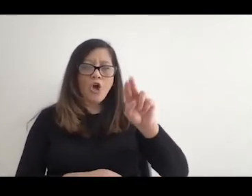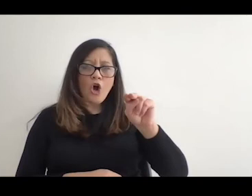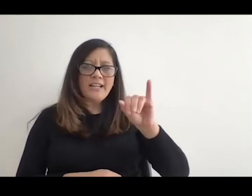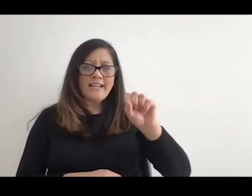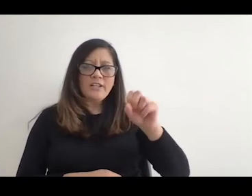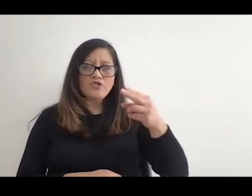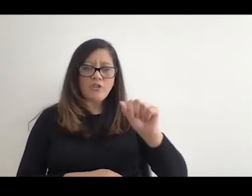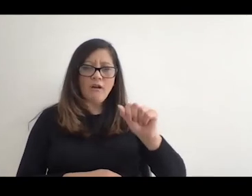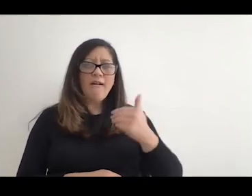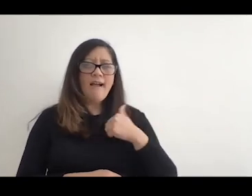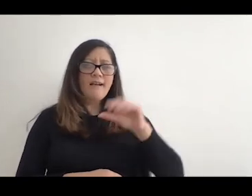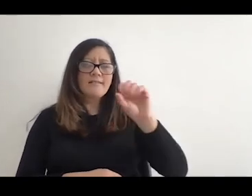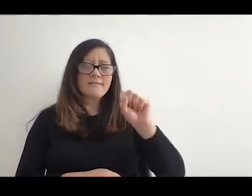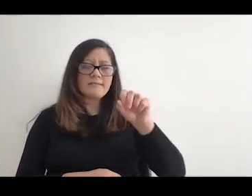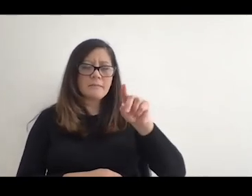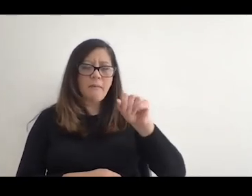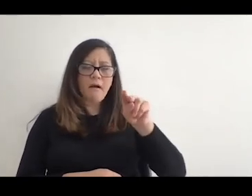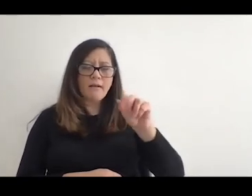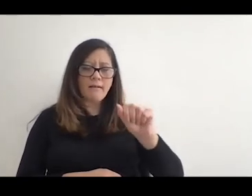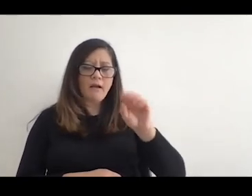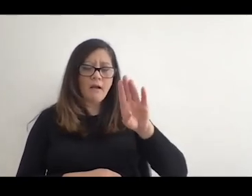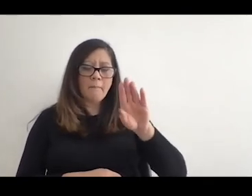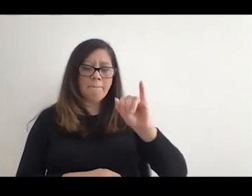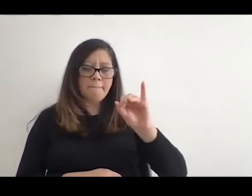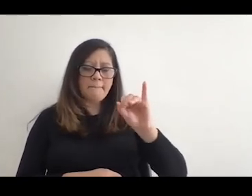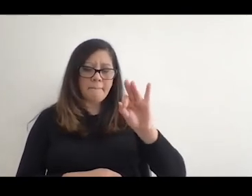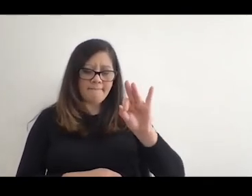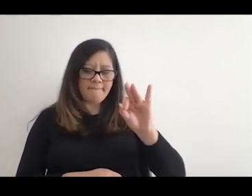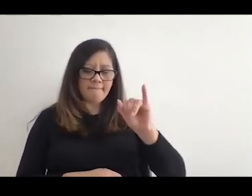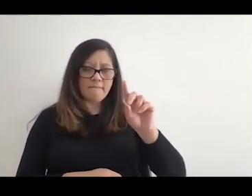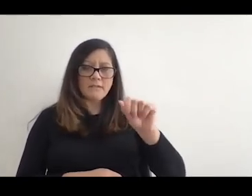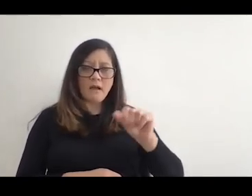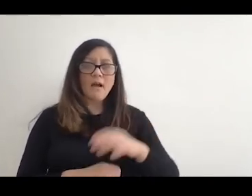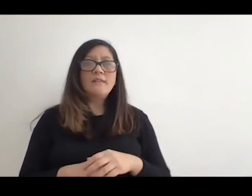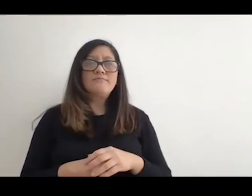wears toddler size shoes as well size. Maybe between a 10 and a 12